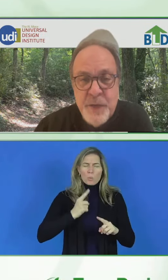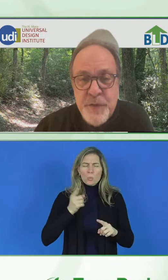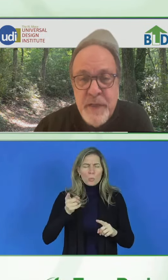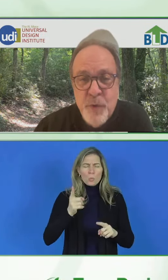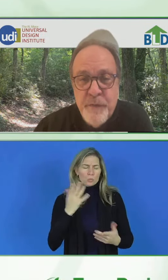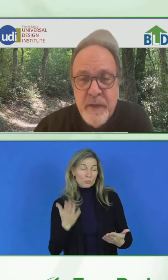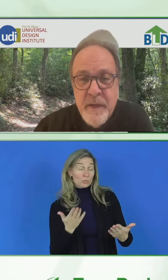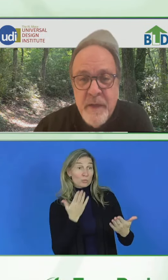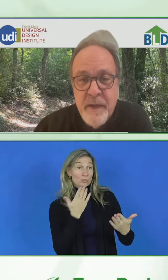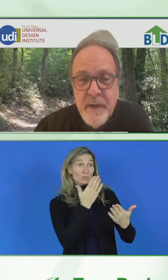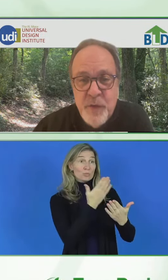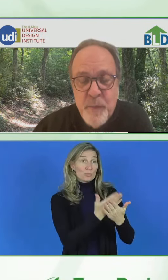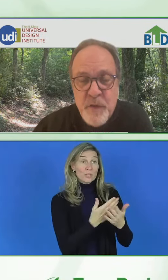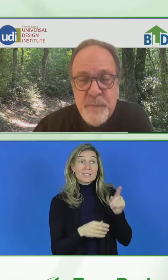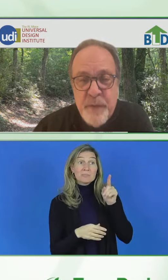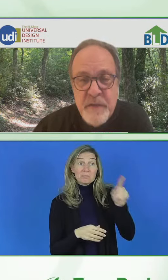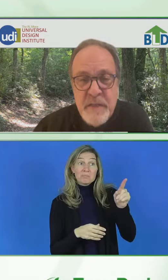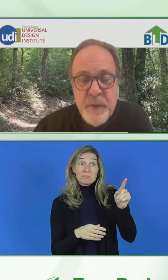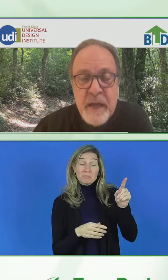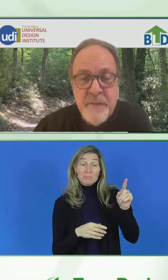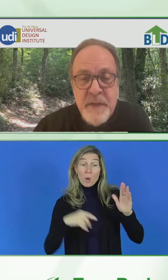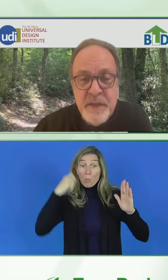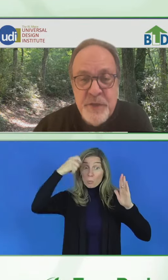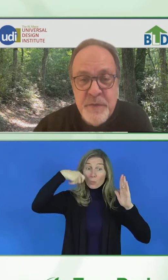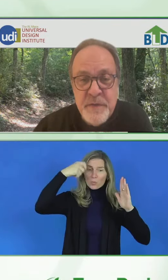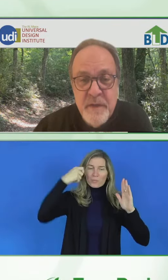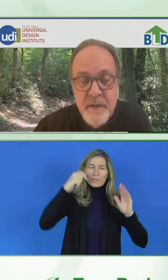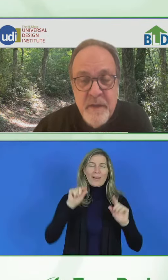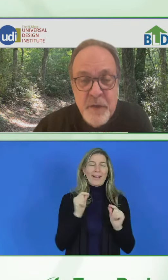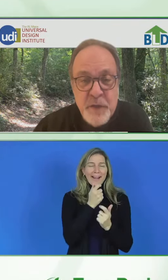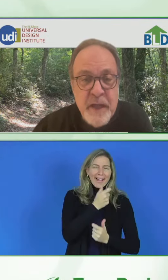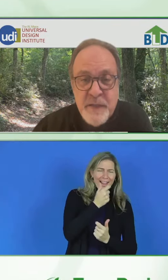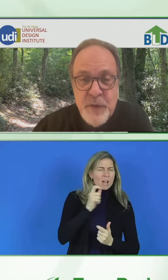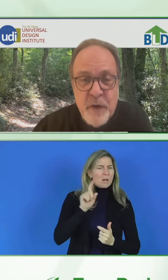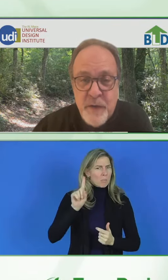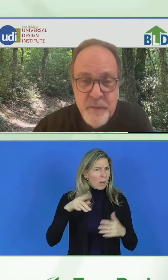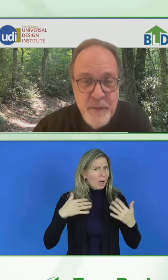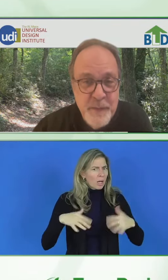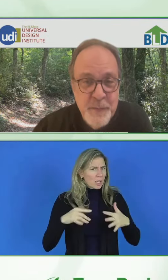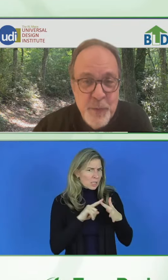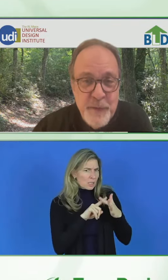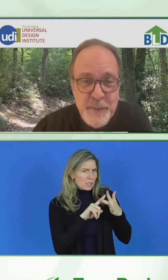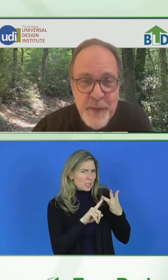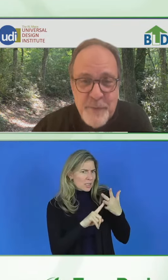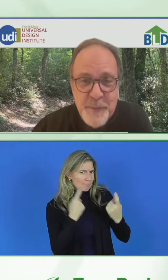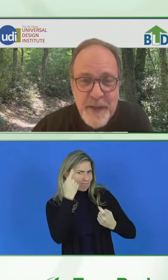An interesting movie, humorous rings that a lot of these issues. There's lots of dark movies about robots!